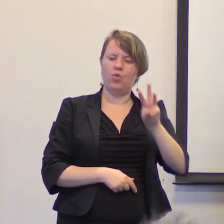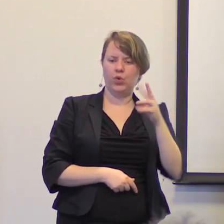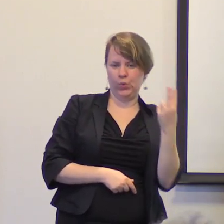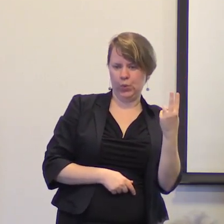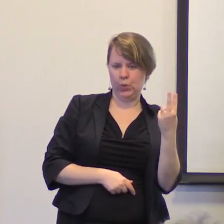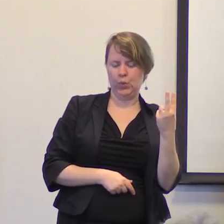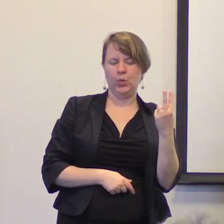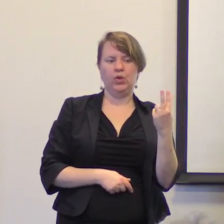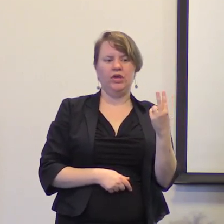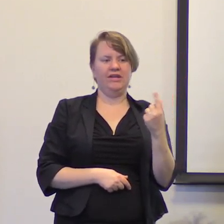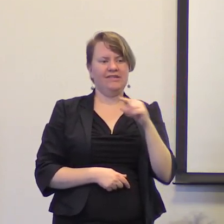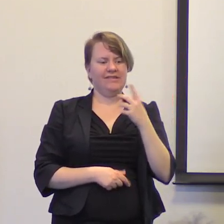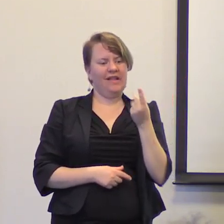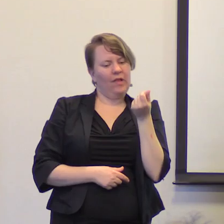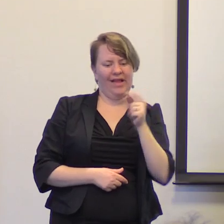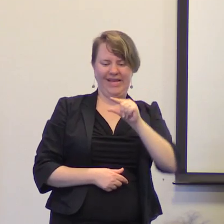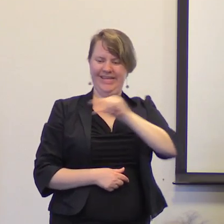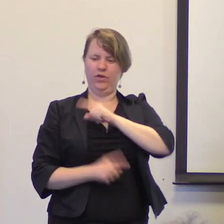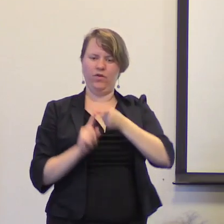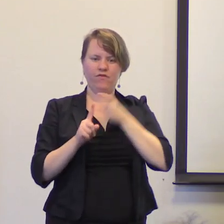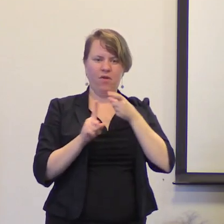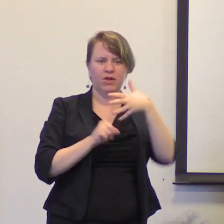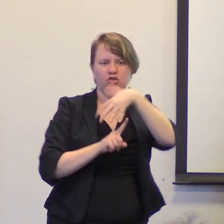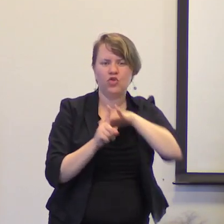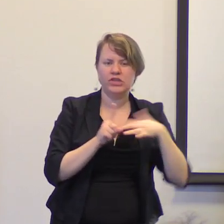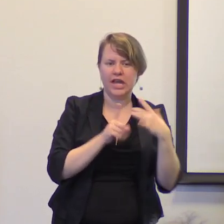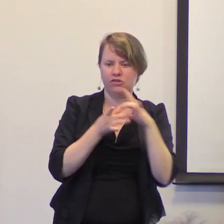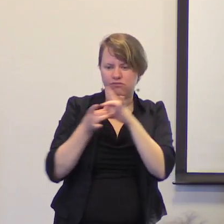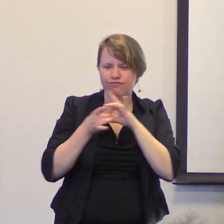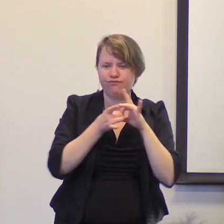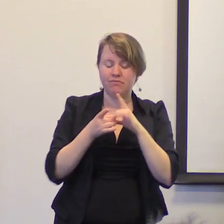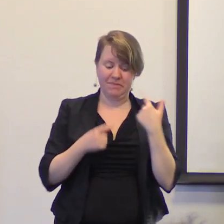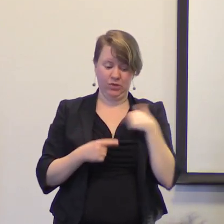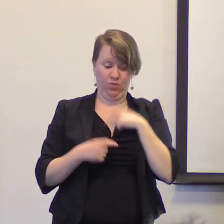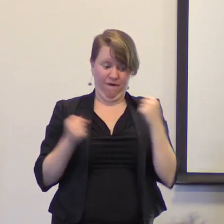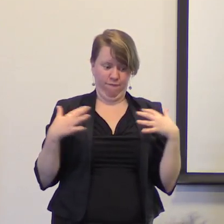It's a kind of guilt by association, the assumption that because we're afraid that there may be